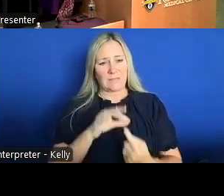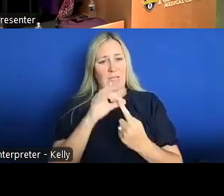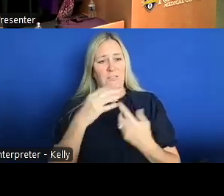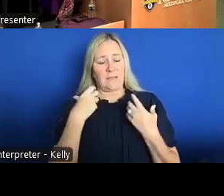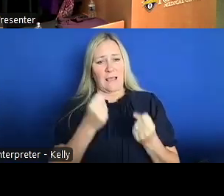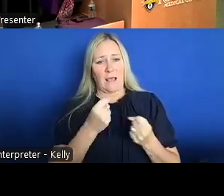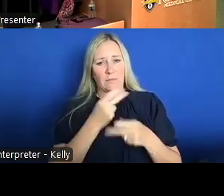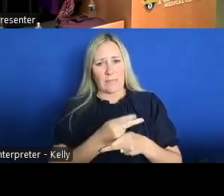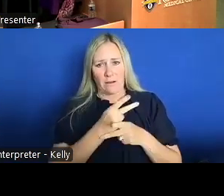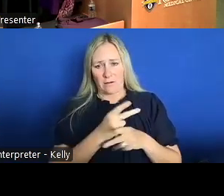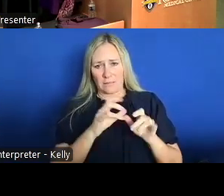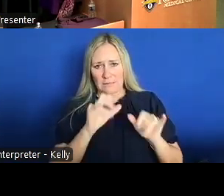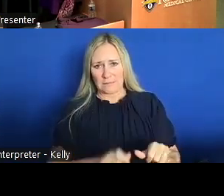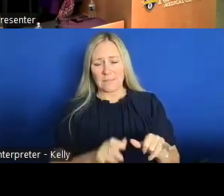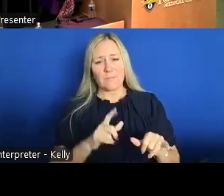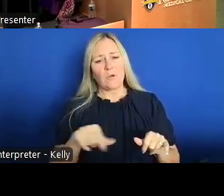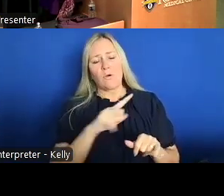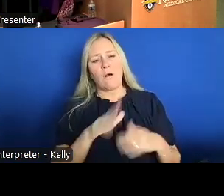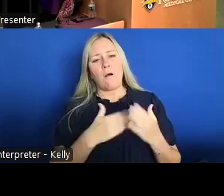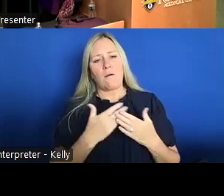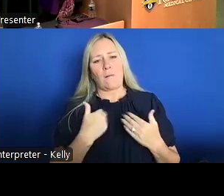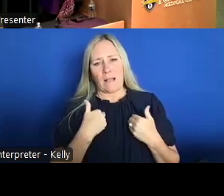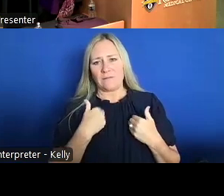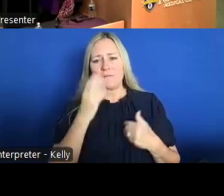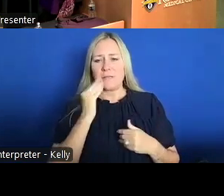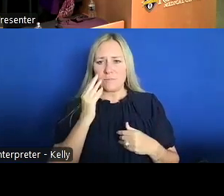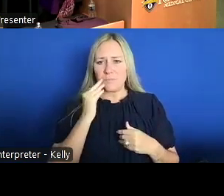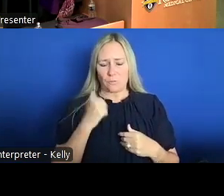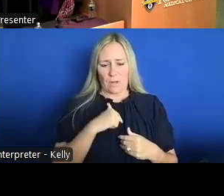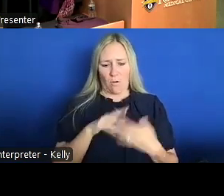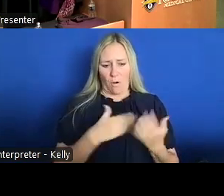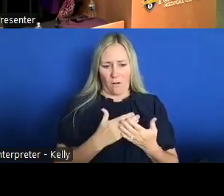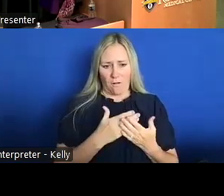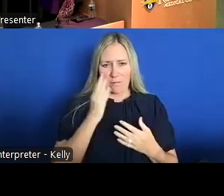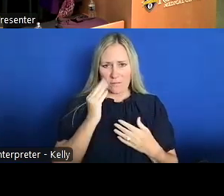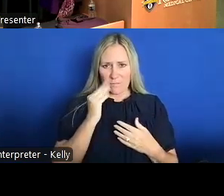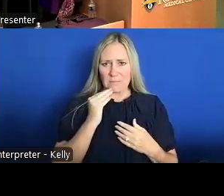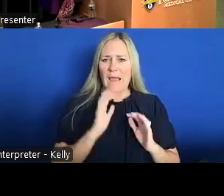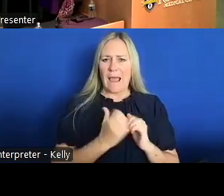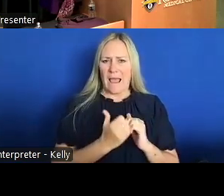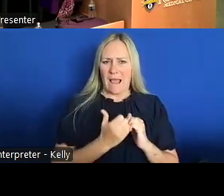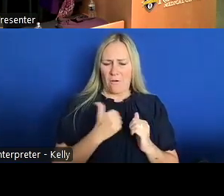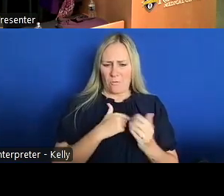experiences we've all had them how do we talk about them together maybe have a ritual uh at